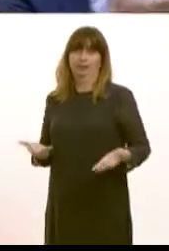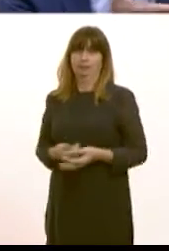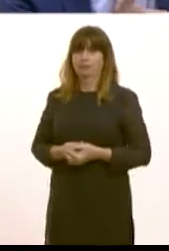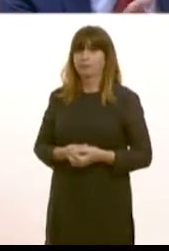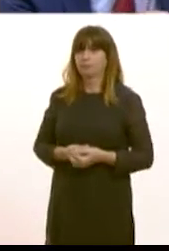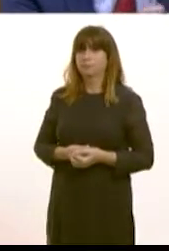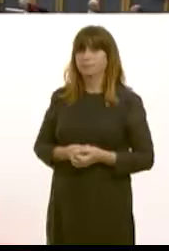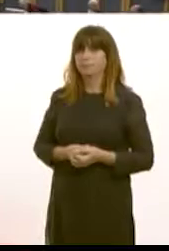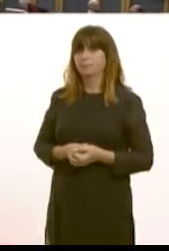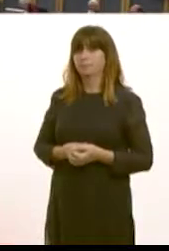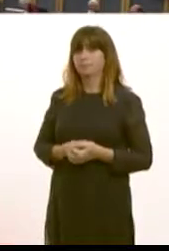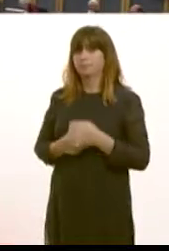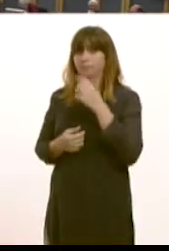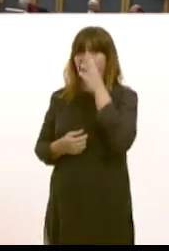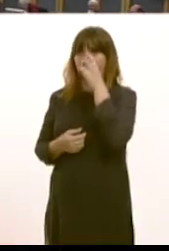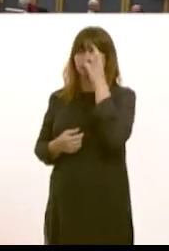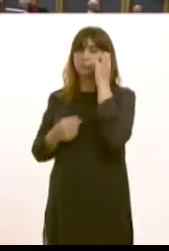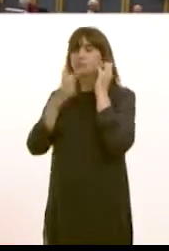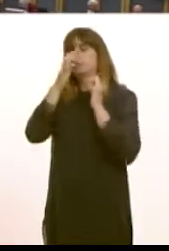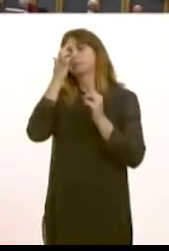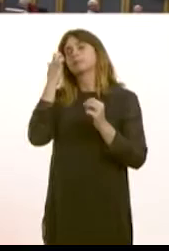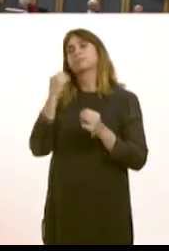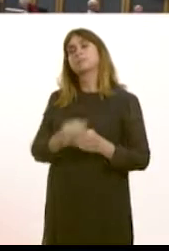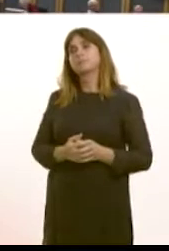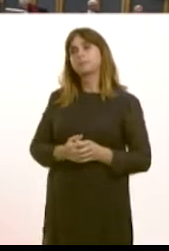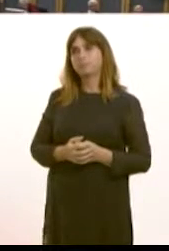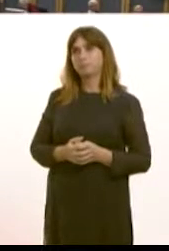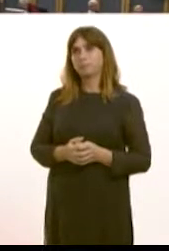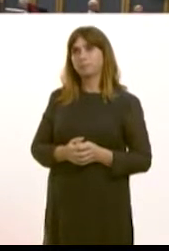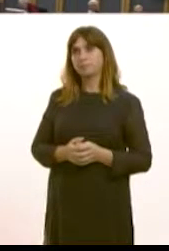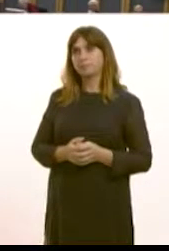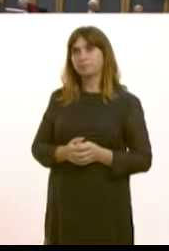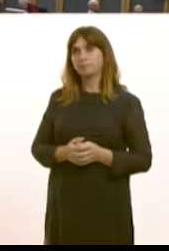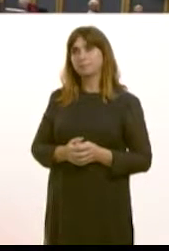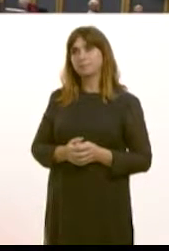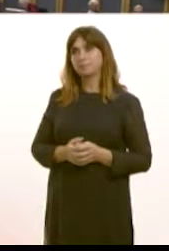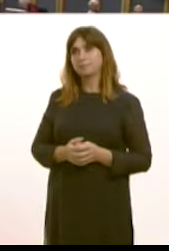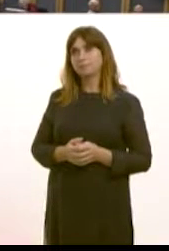Gareth Bennett: I wonít go into the issue of what the First Minister did or didnít